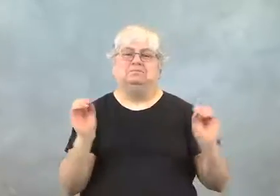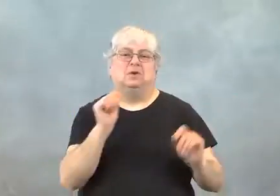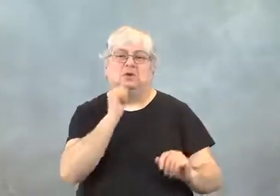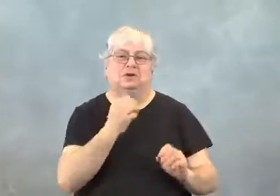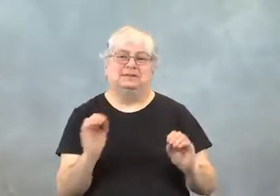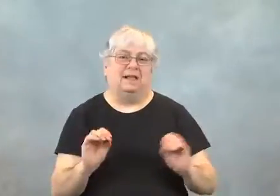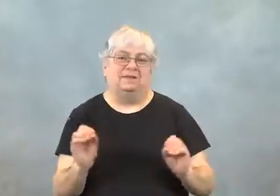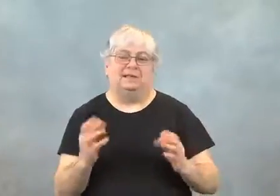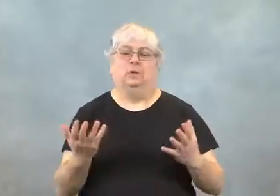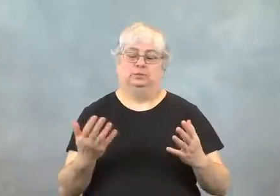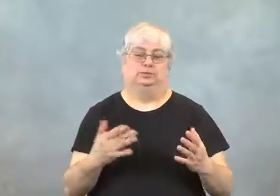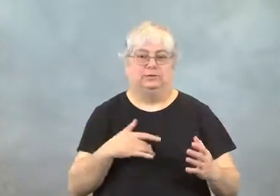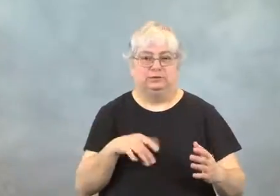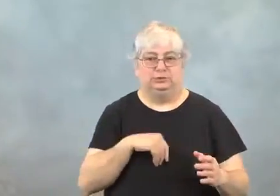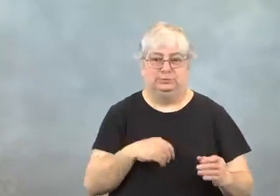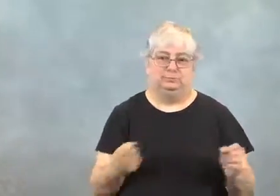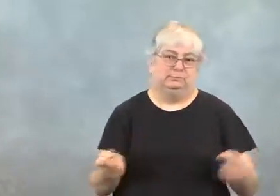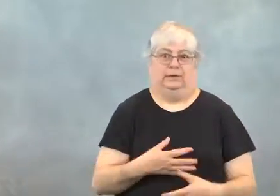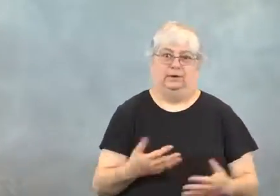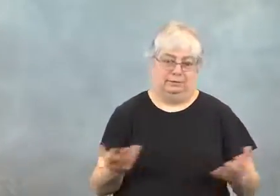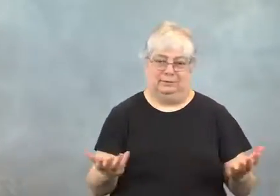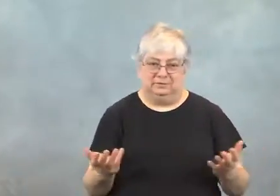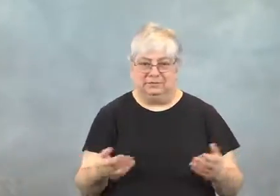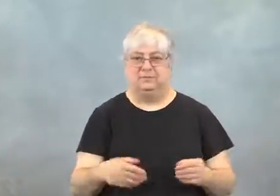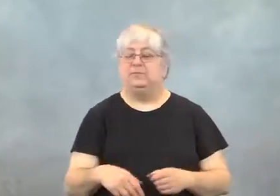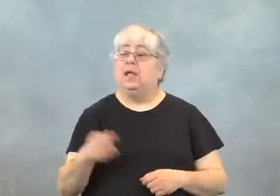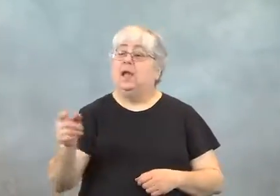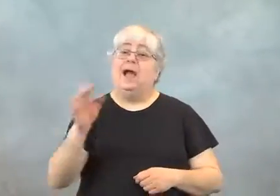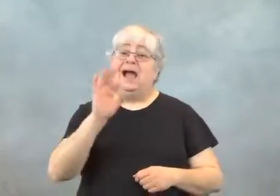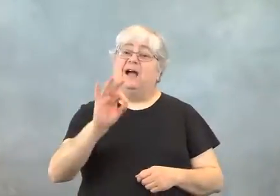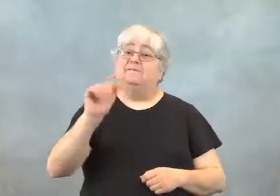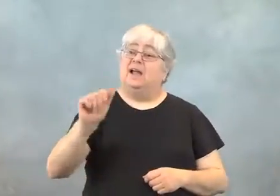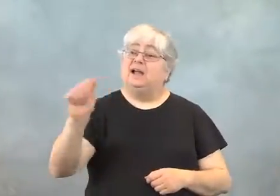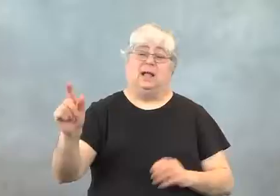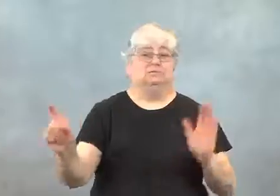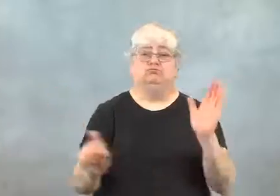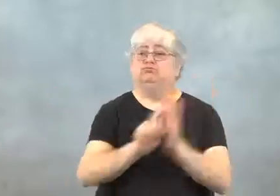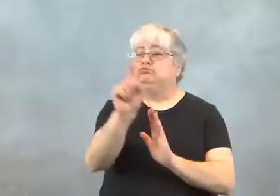It caused a scare, but no one was hurt.